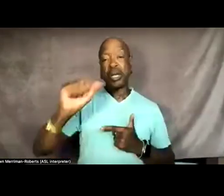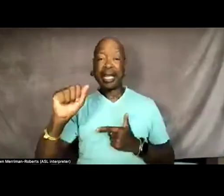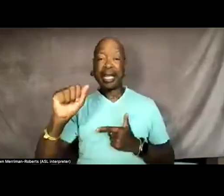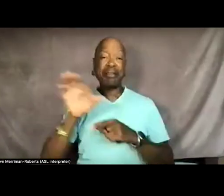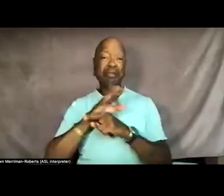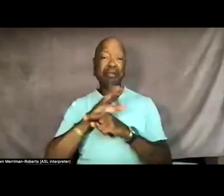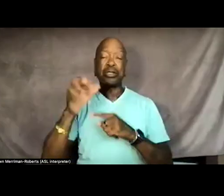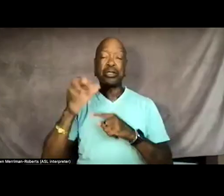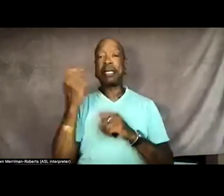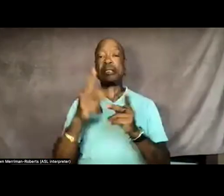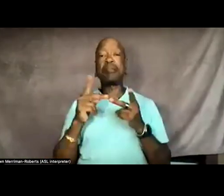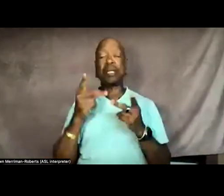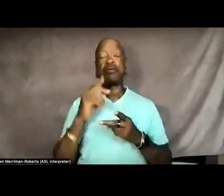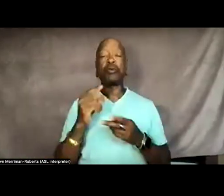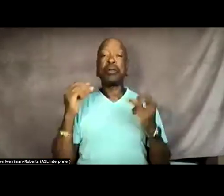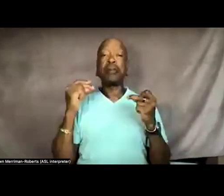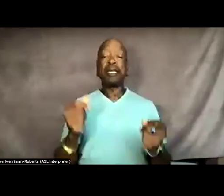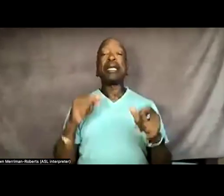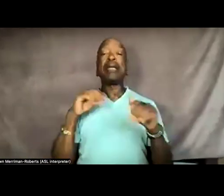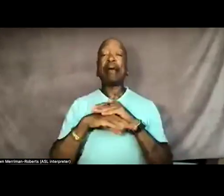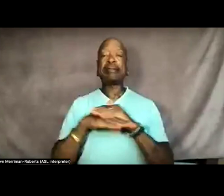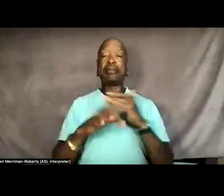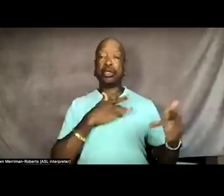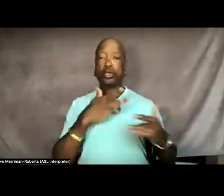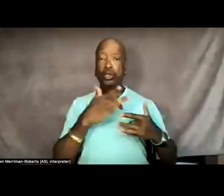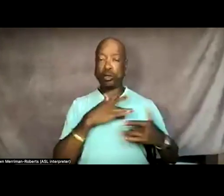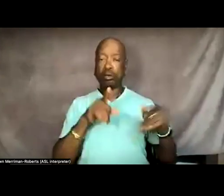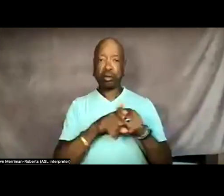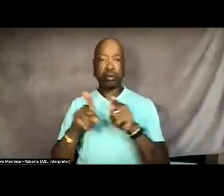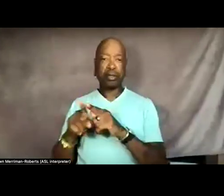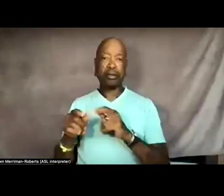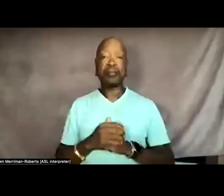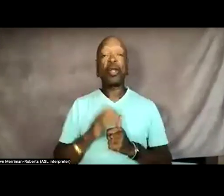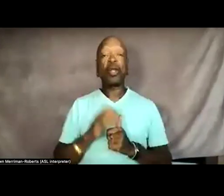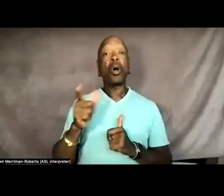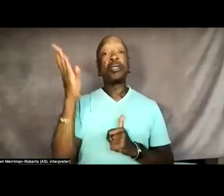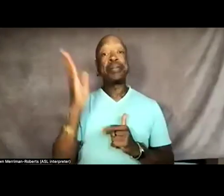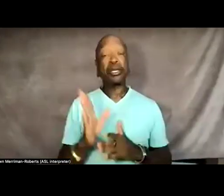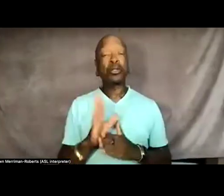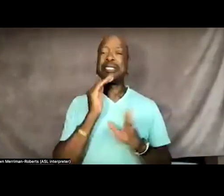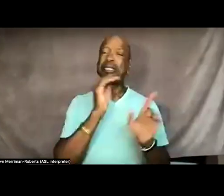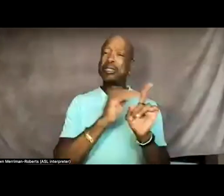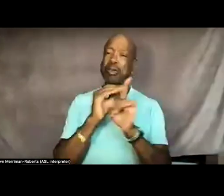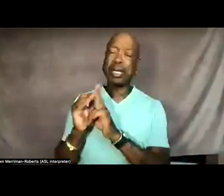access concerns also all of our speakers as a reminder please speak slowly and clearly